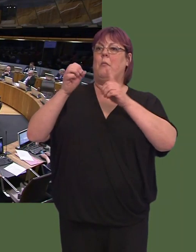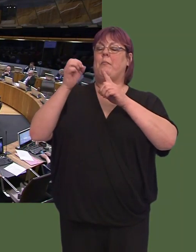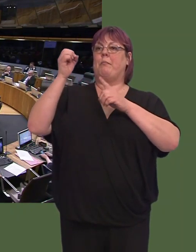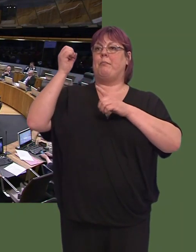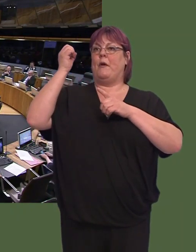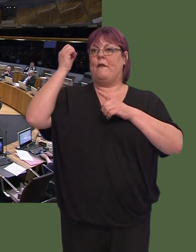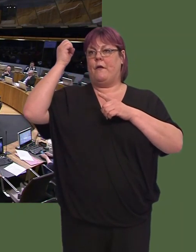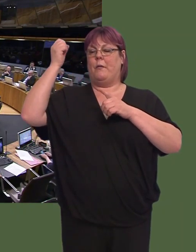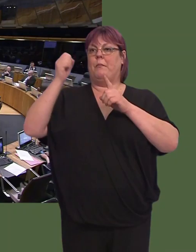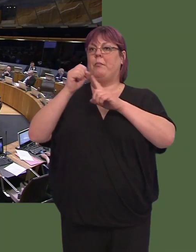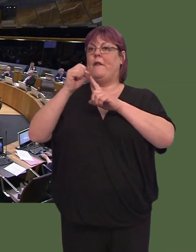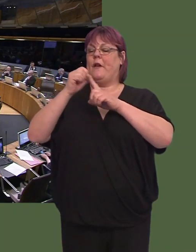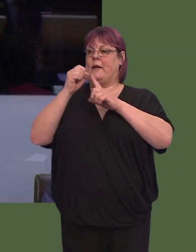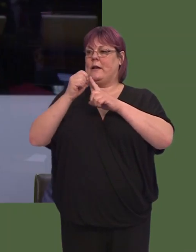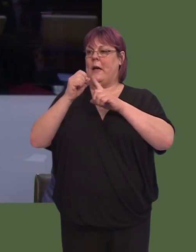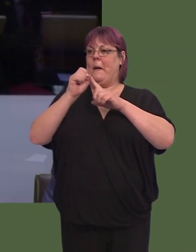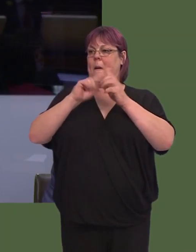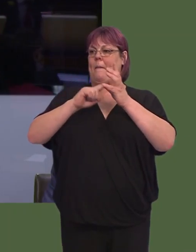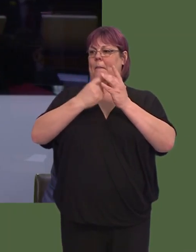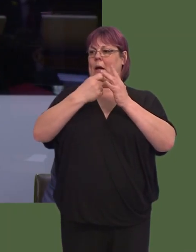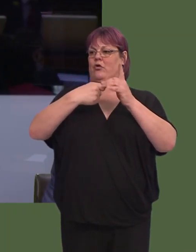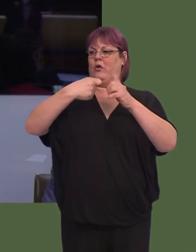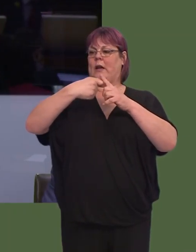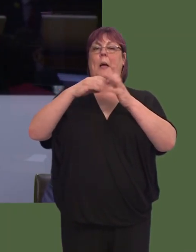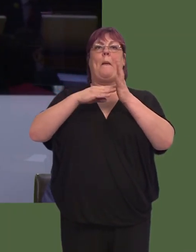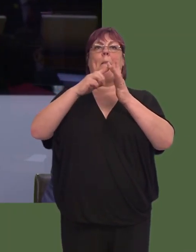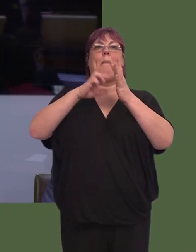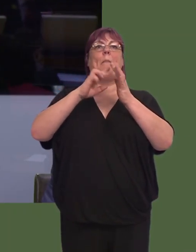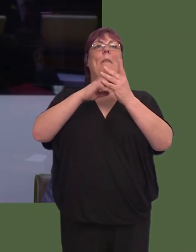Well, yes, I listened.